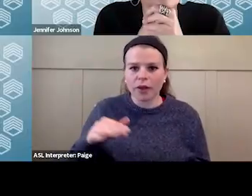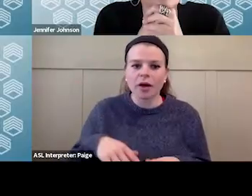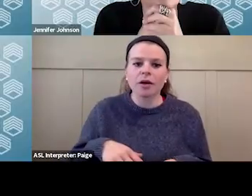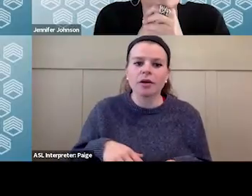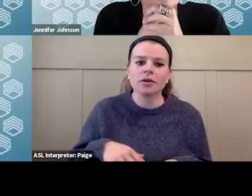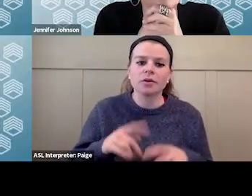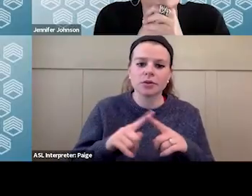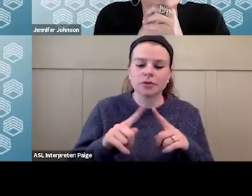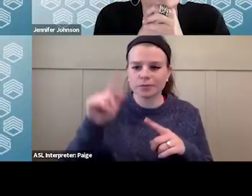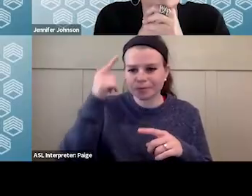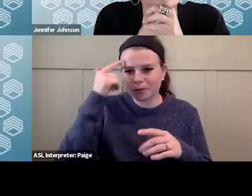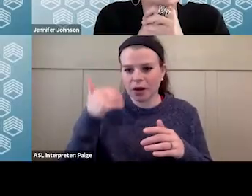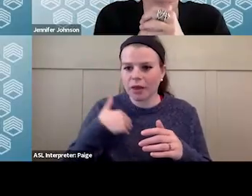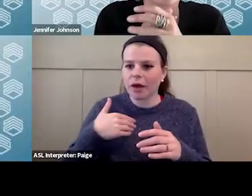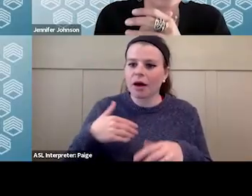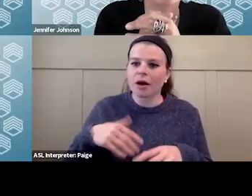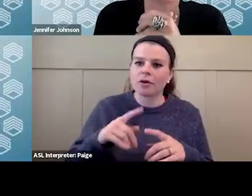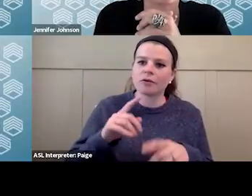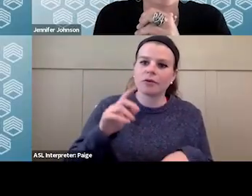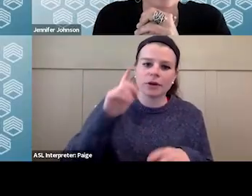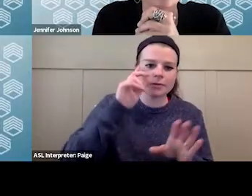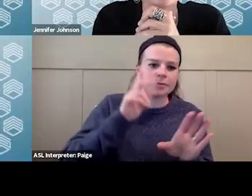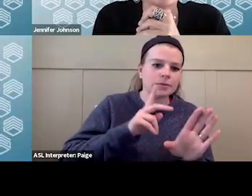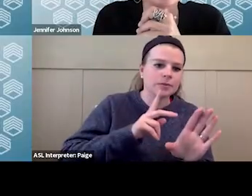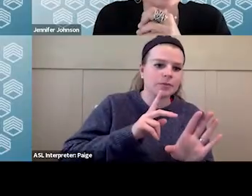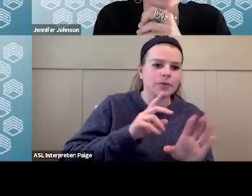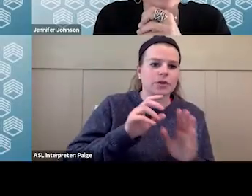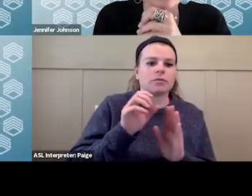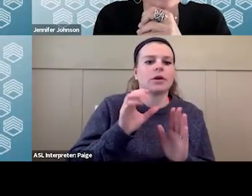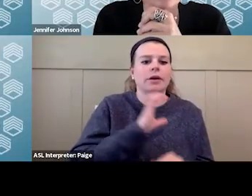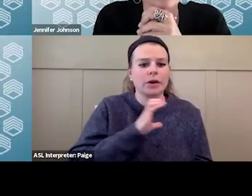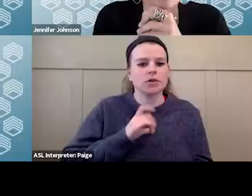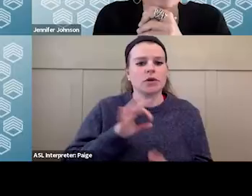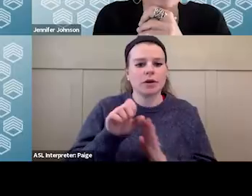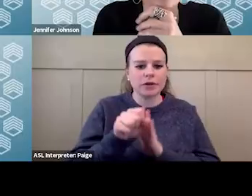the Judges and Psychiatrists Leadership Initiative where, um, they do trainings